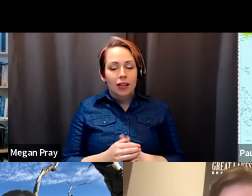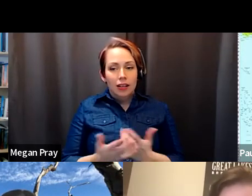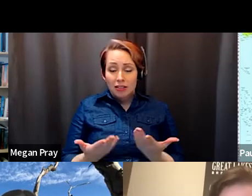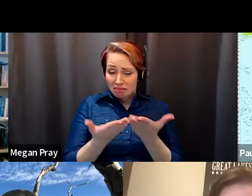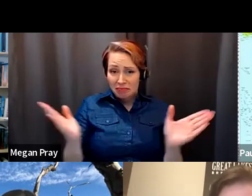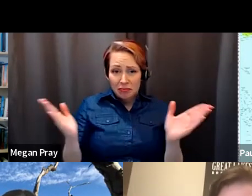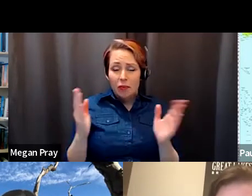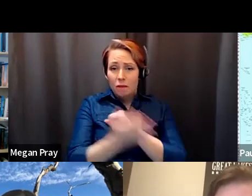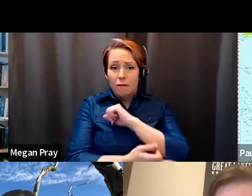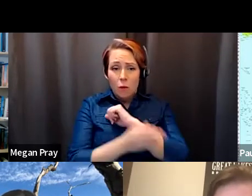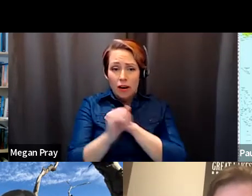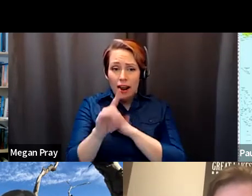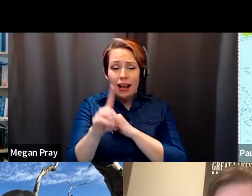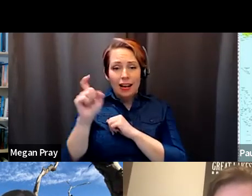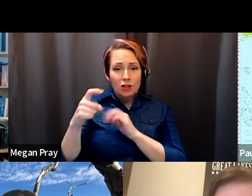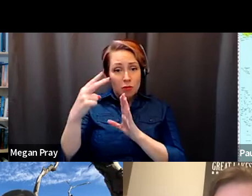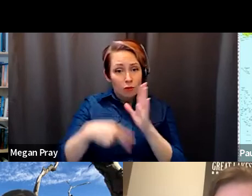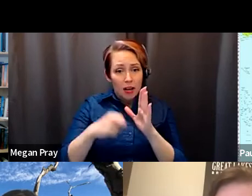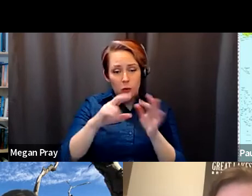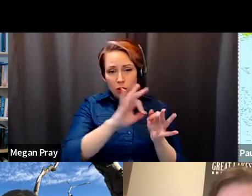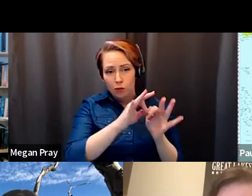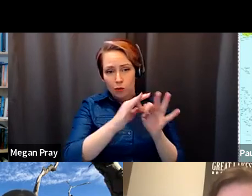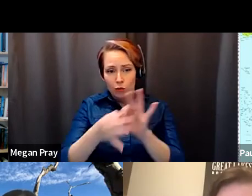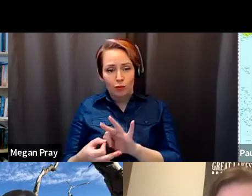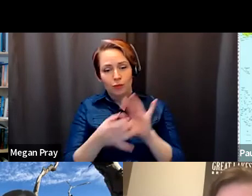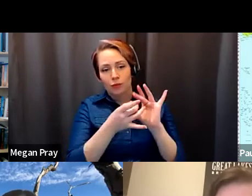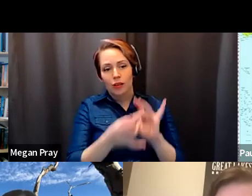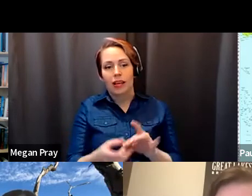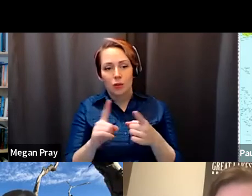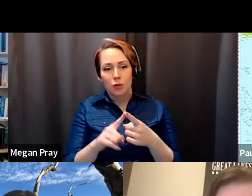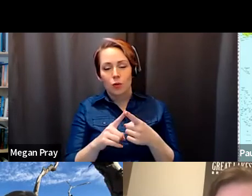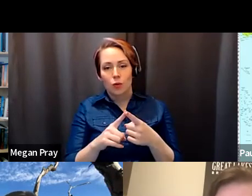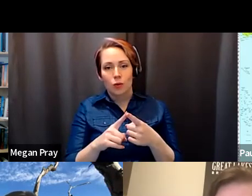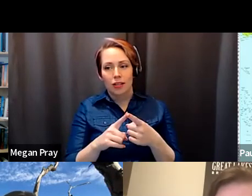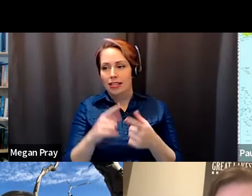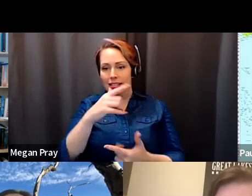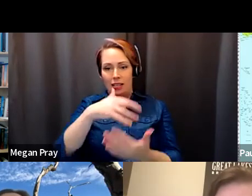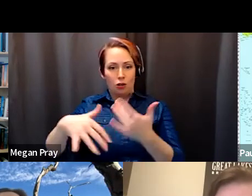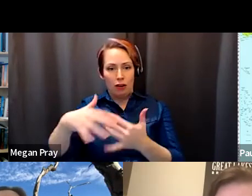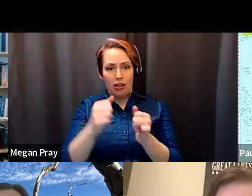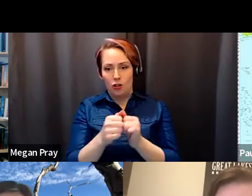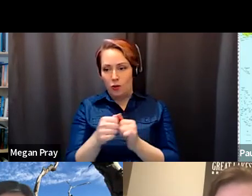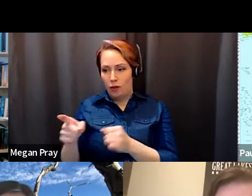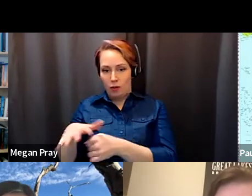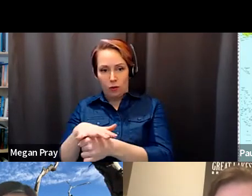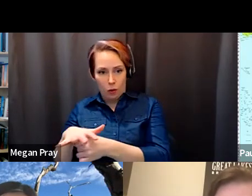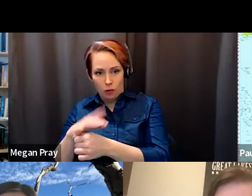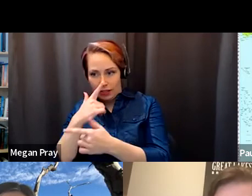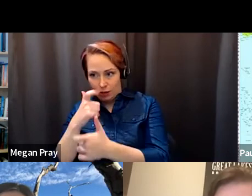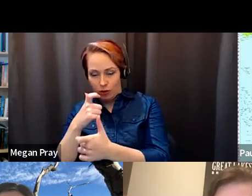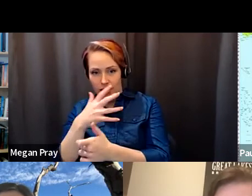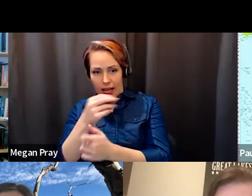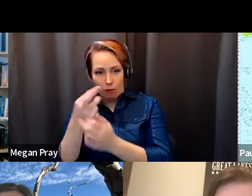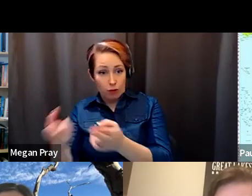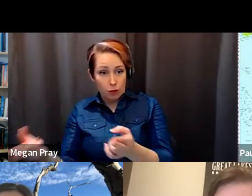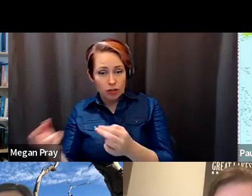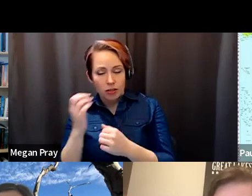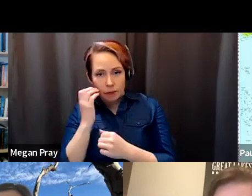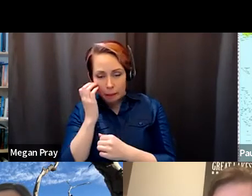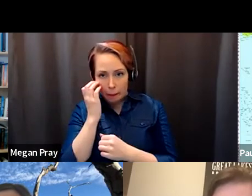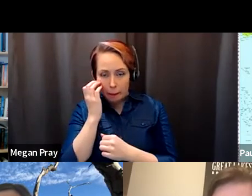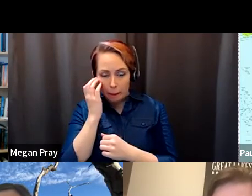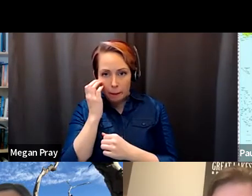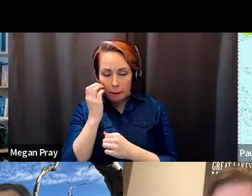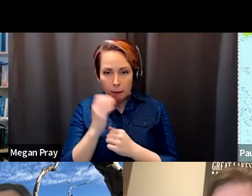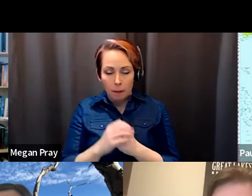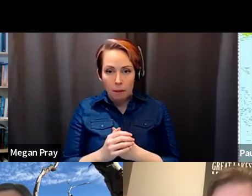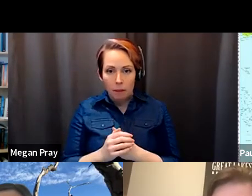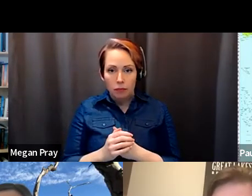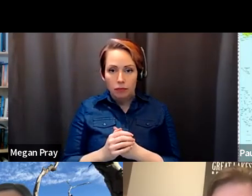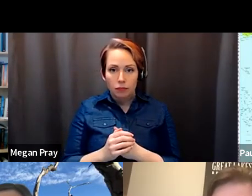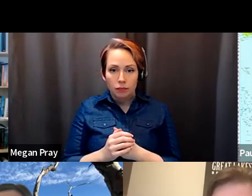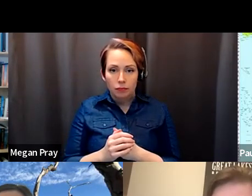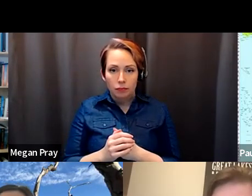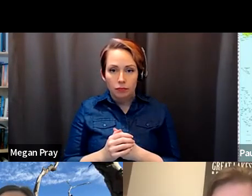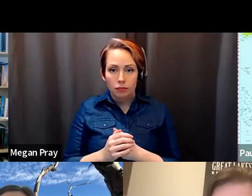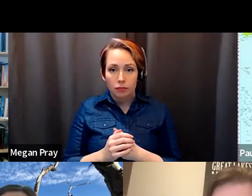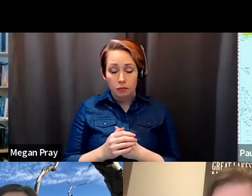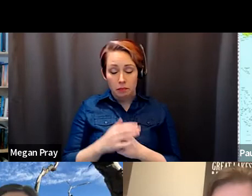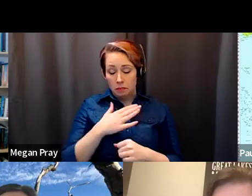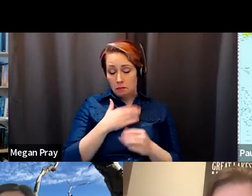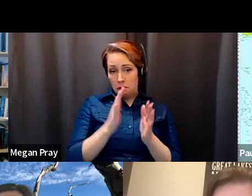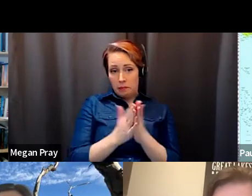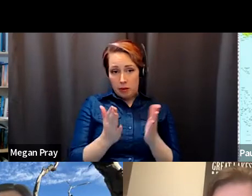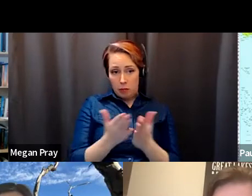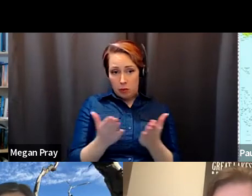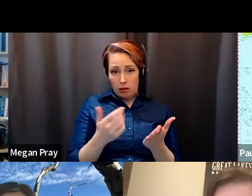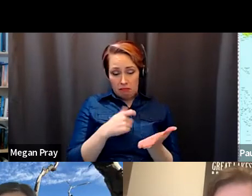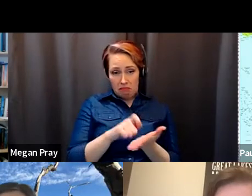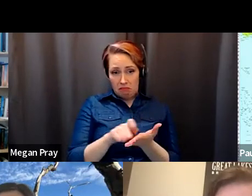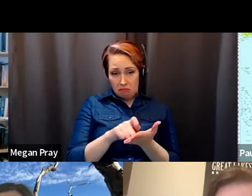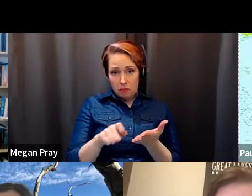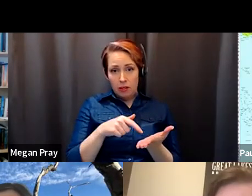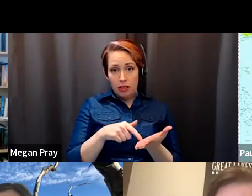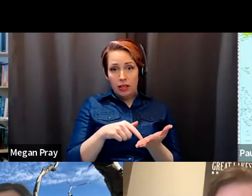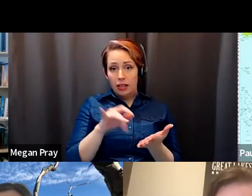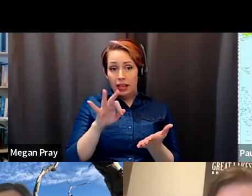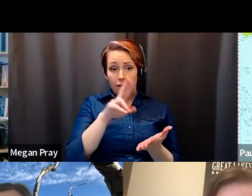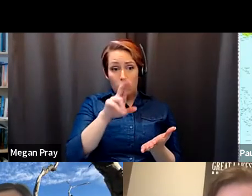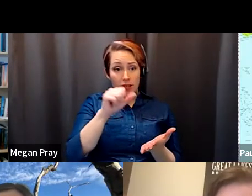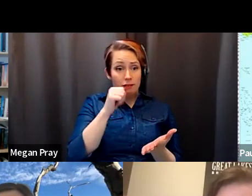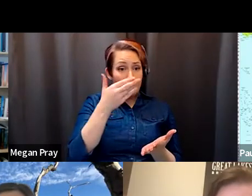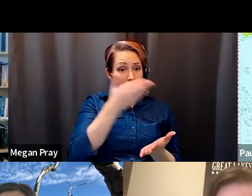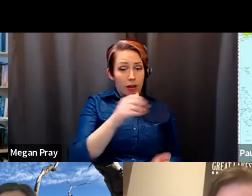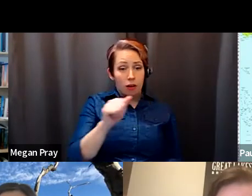Salvador Santino Regilme: red or interpreted in conjunction with its interaction with the domestic interest plus resources right, I mean the counterfactual the counterfactual that they made in the book is that let's assume that the United States wasn't there the Arroyo administration could have easily.